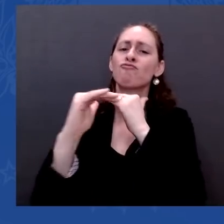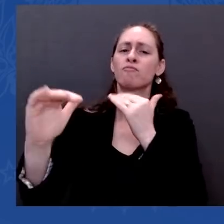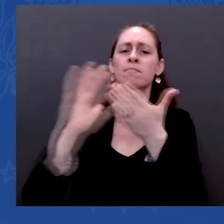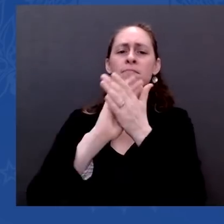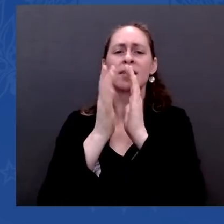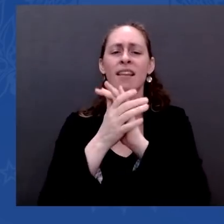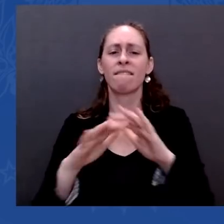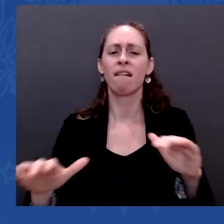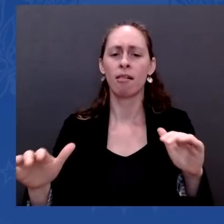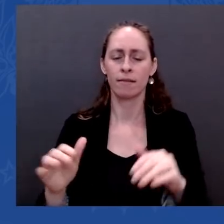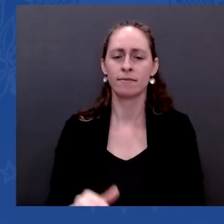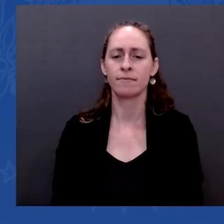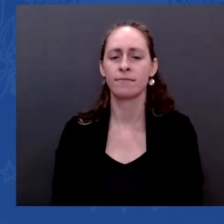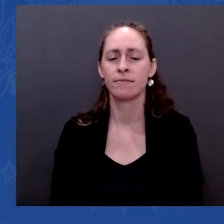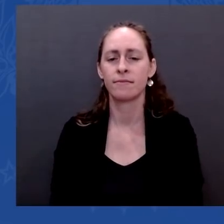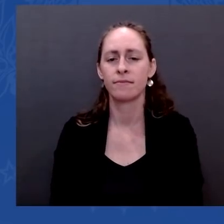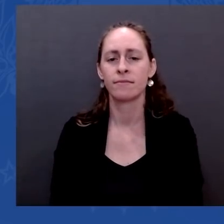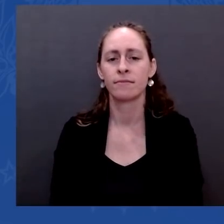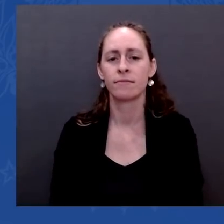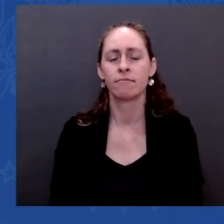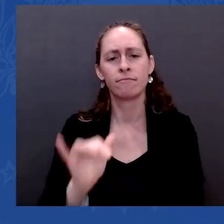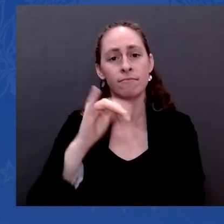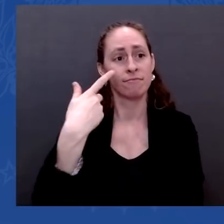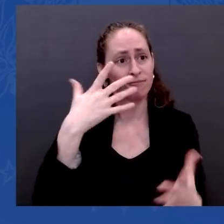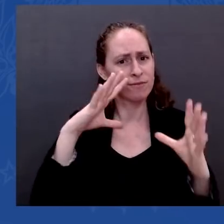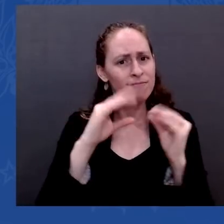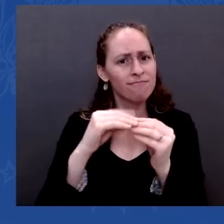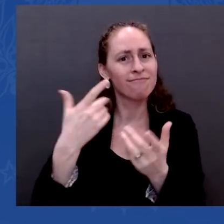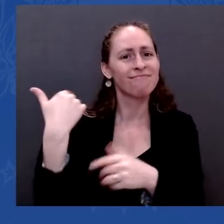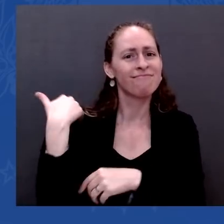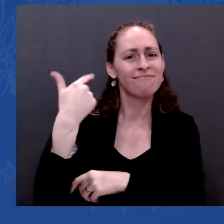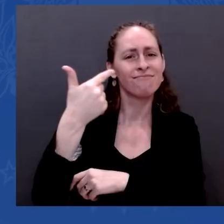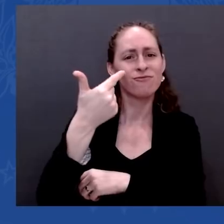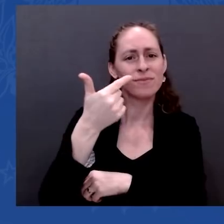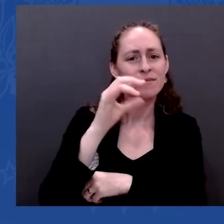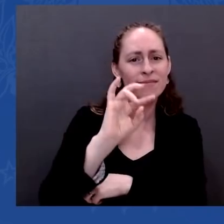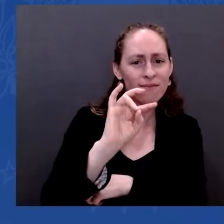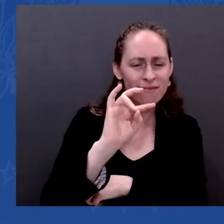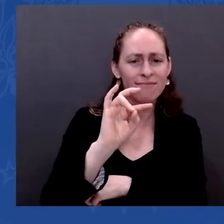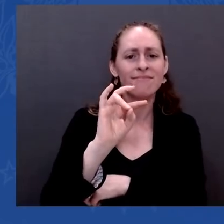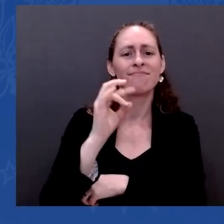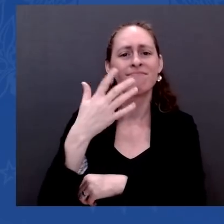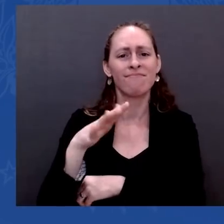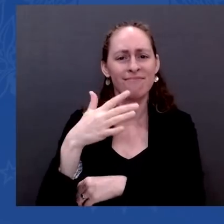the world's leading democracies to advance a robust agenda of global -- on global challenges,